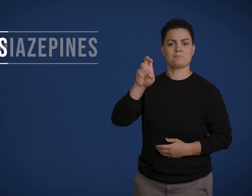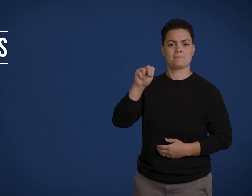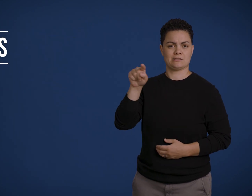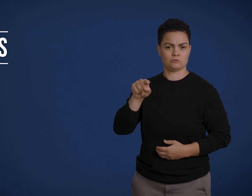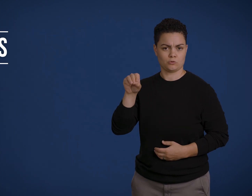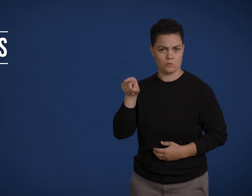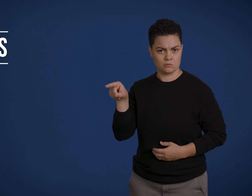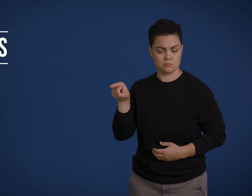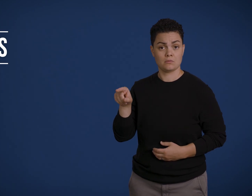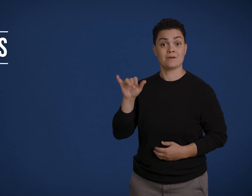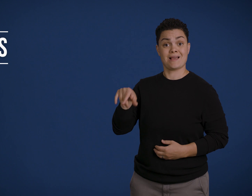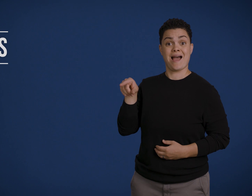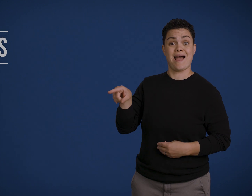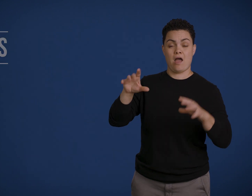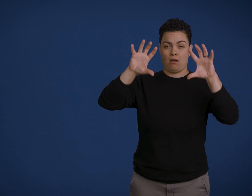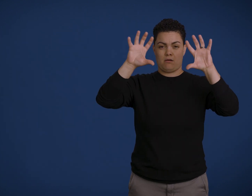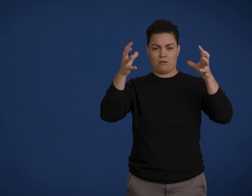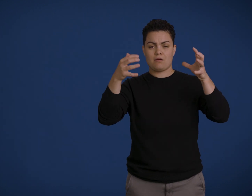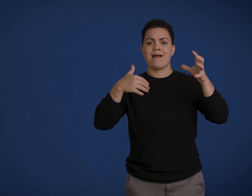or benzos for short.